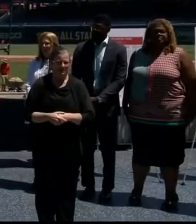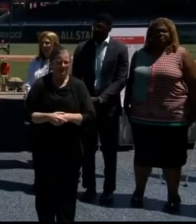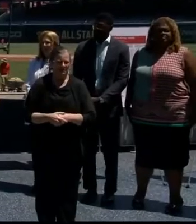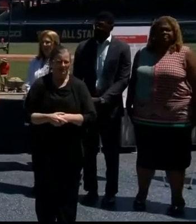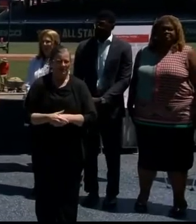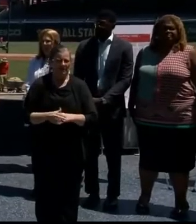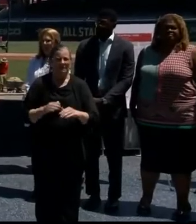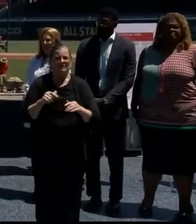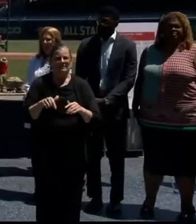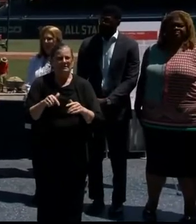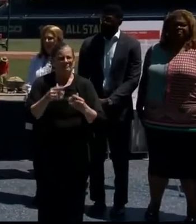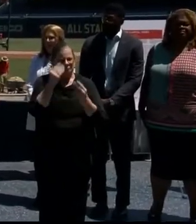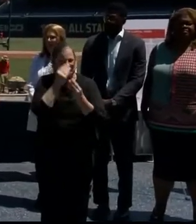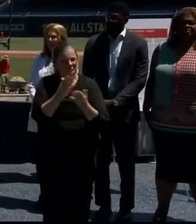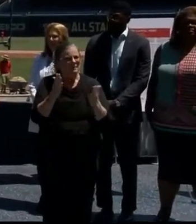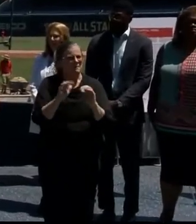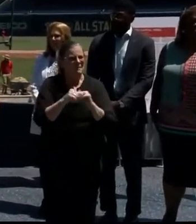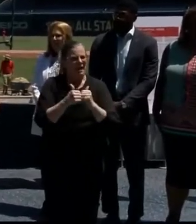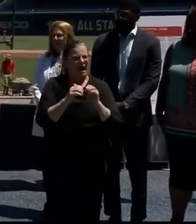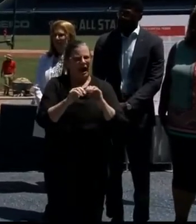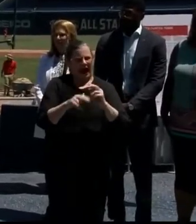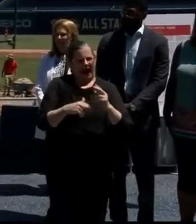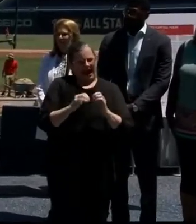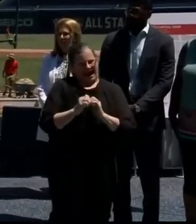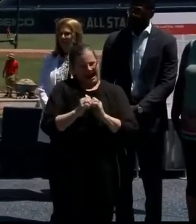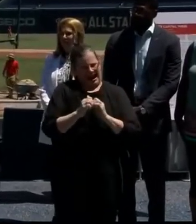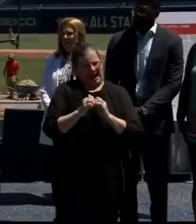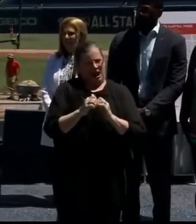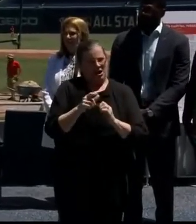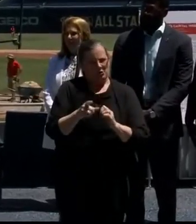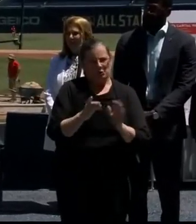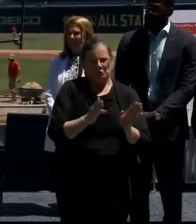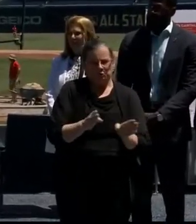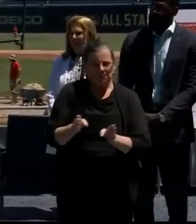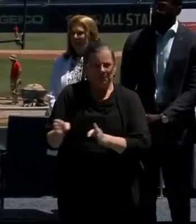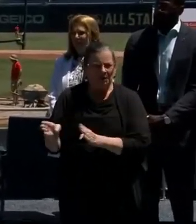WONDERFUL TIME OVER THE NEXT SEVERAL DAYS.